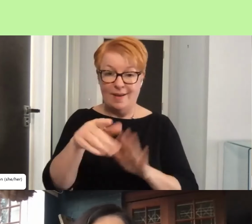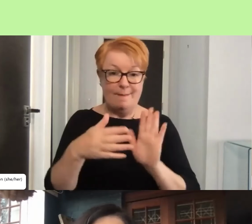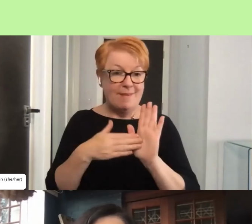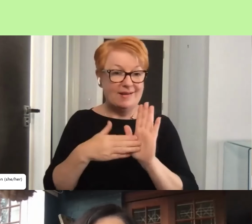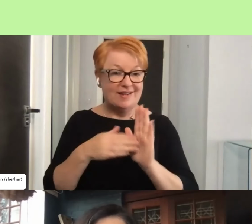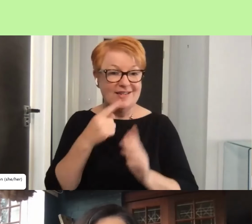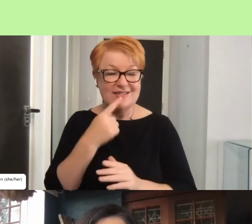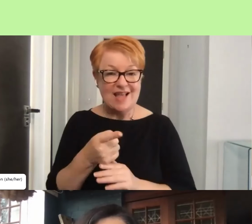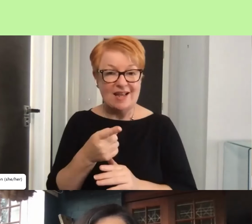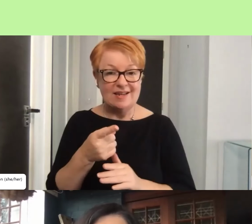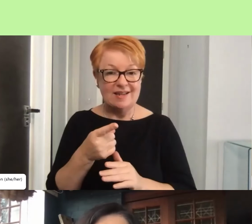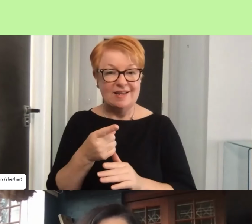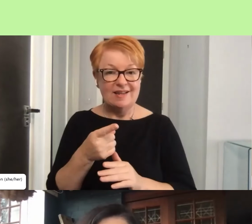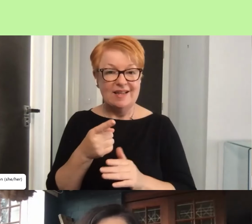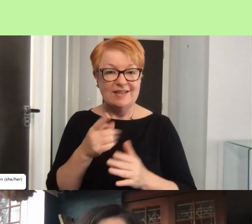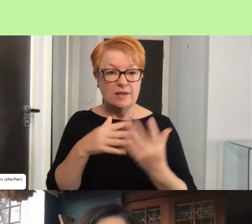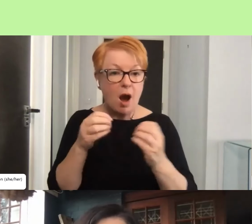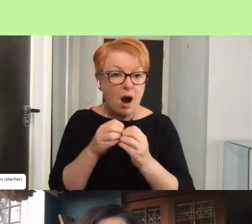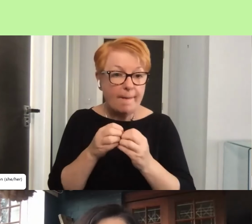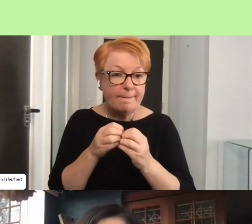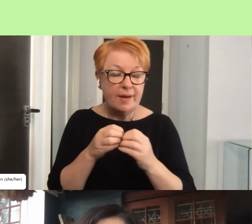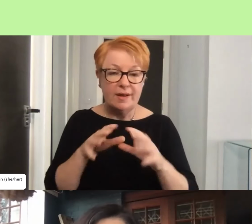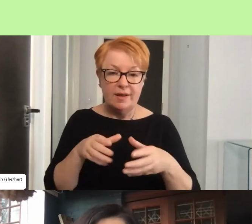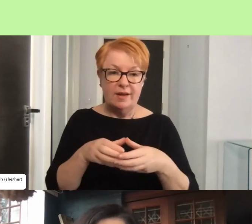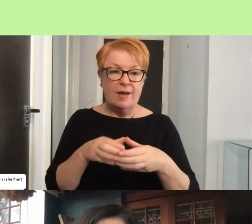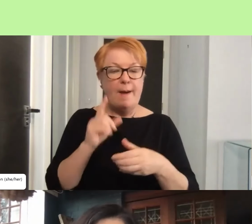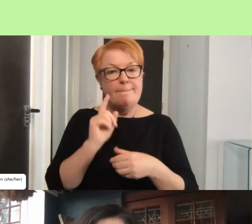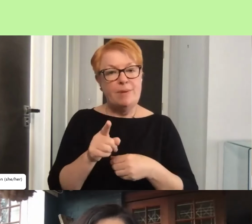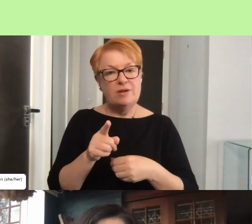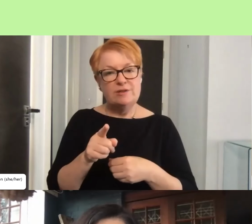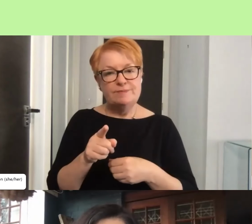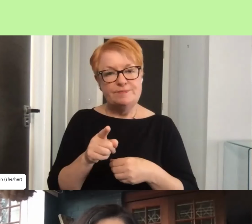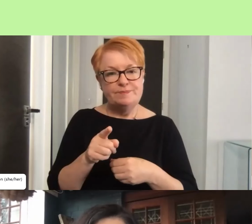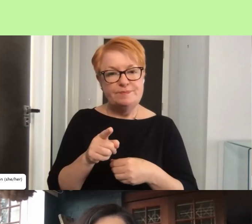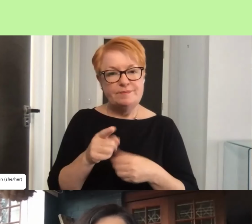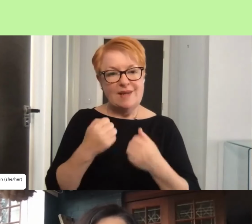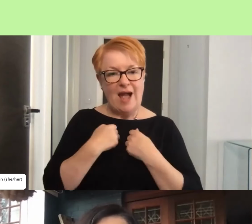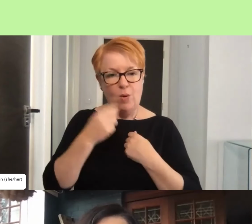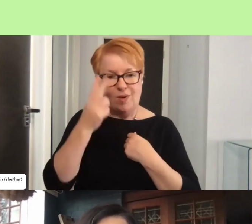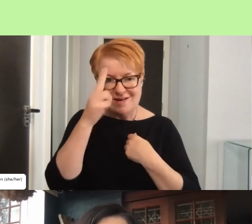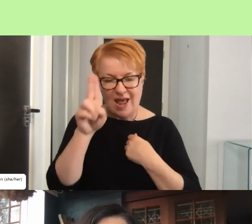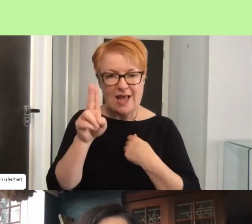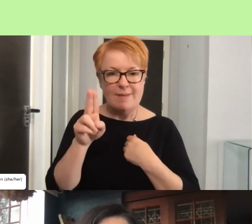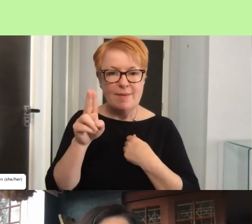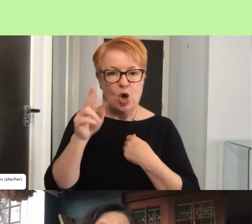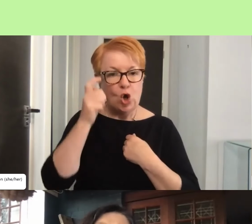institutions institutionalise themselves, but also as an as a name as a concept, you can be very strong, you know,